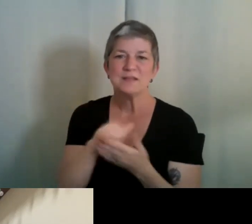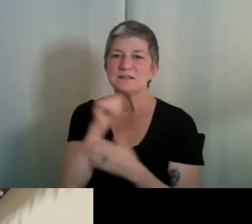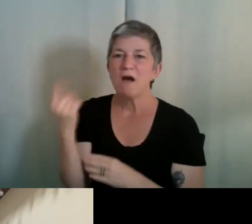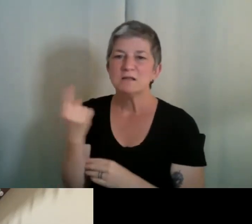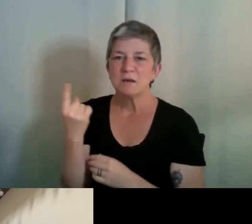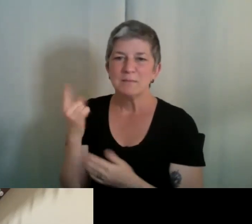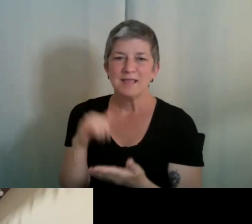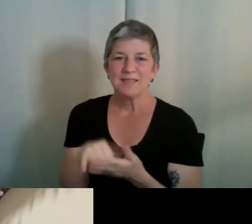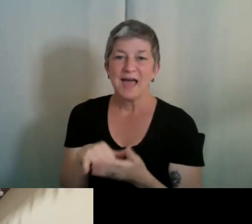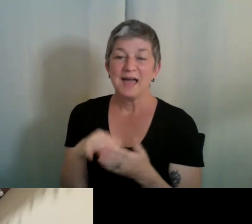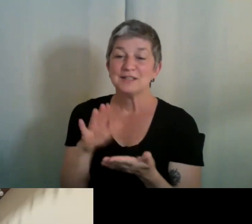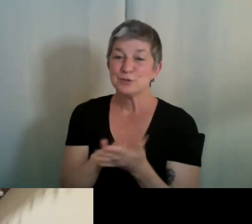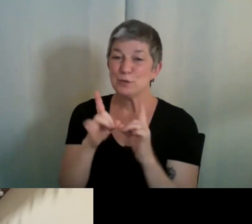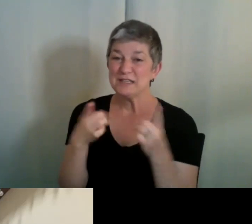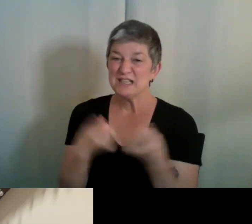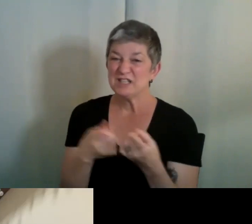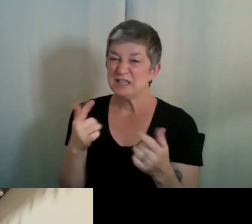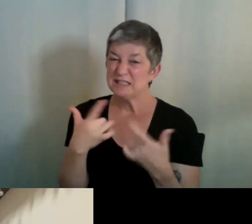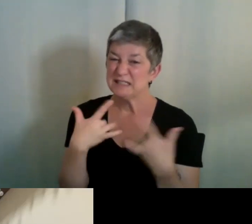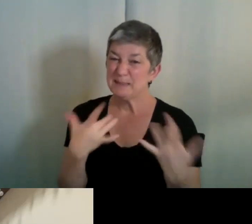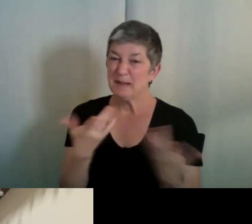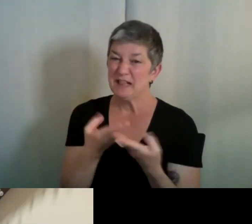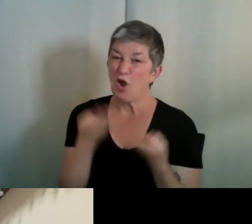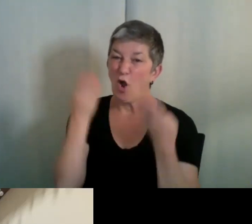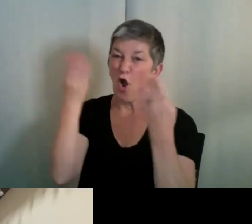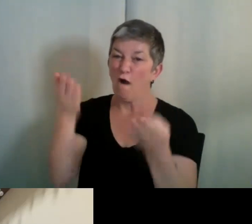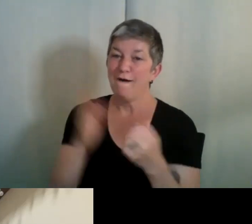that districts generally offer. This usually comes from years of